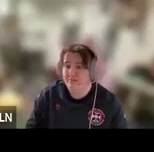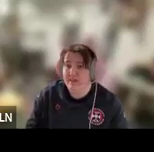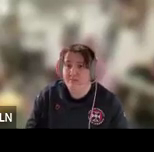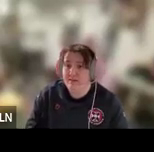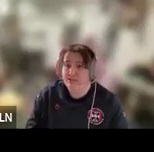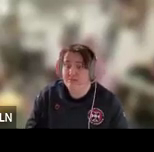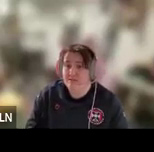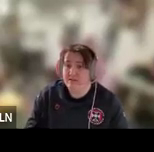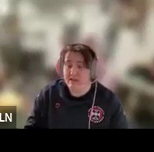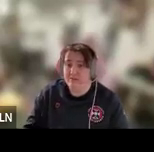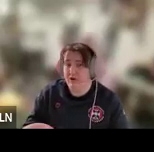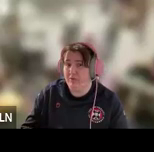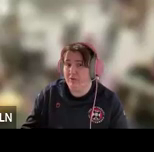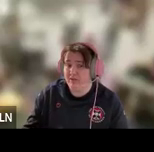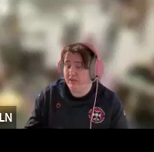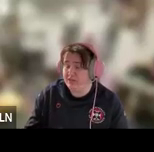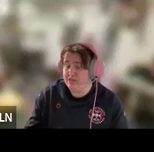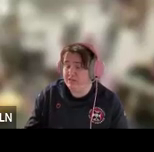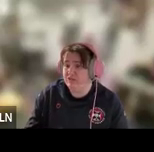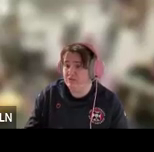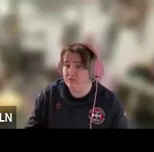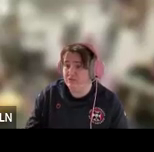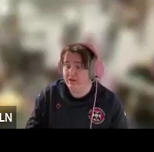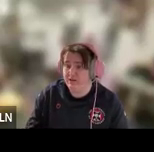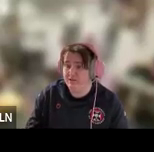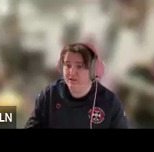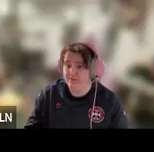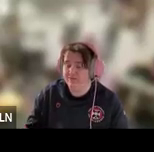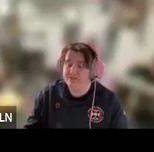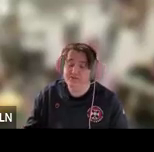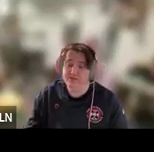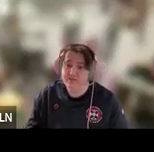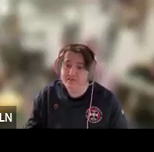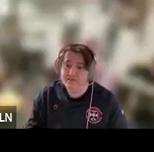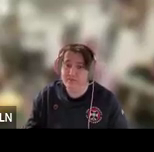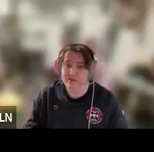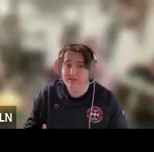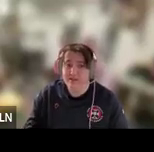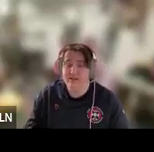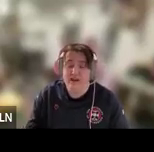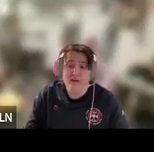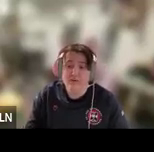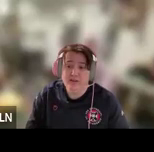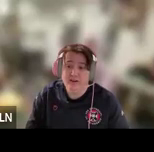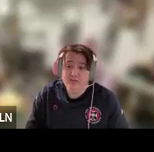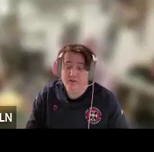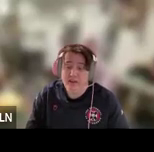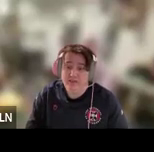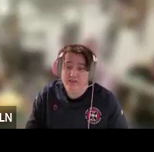They may just be a department within your kind of student services, but I would kind of locate